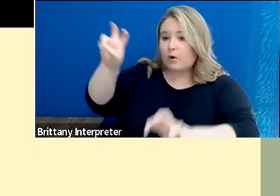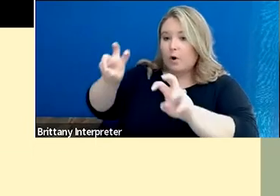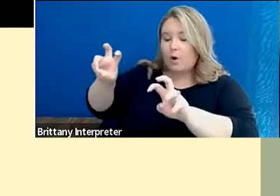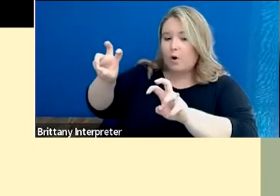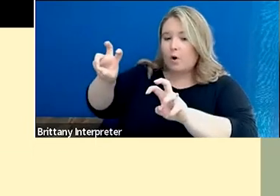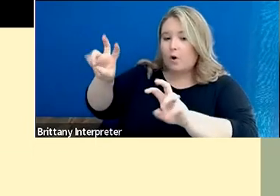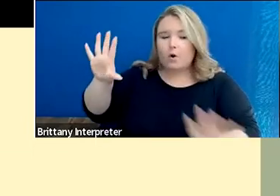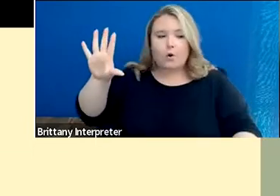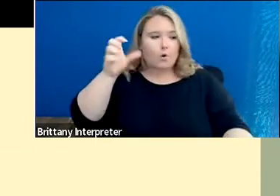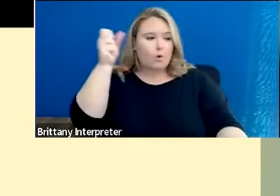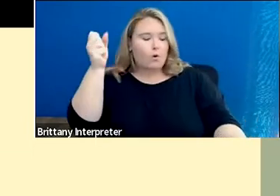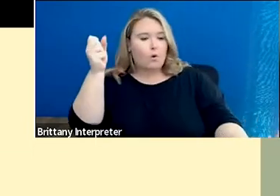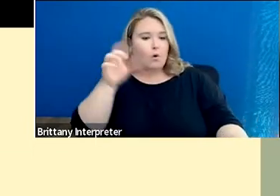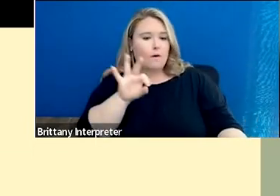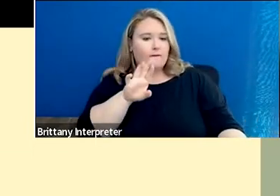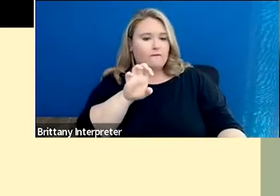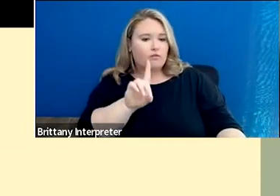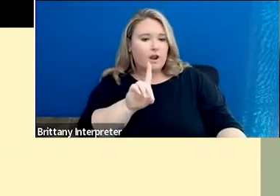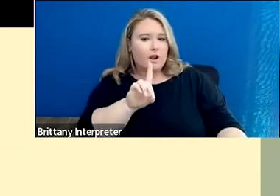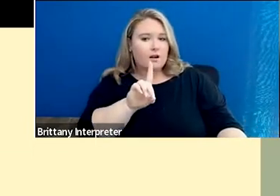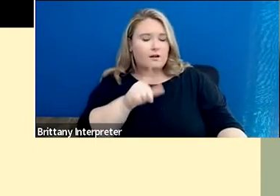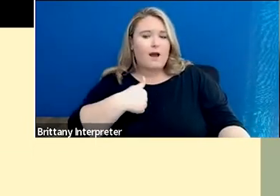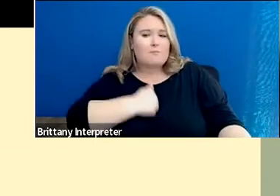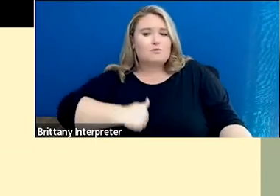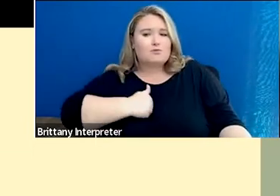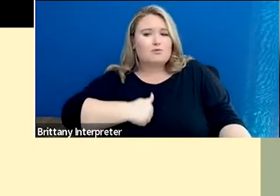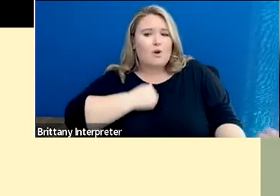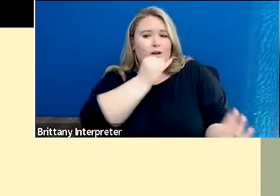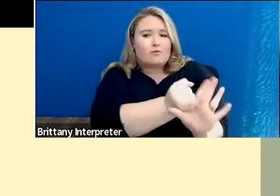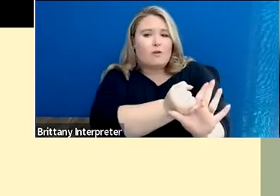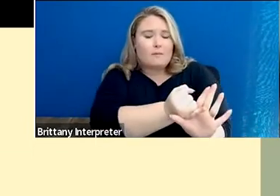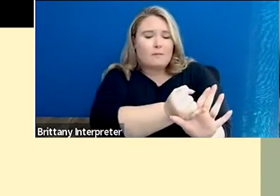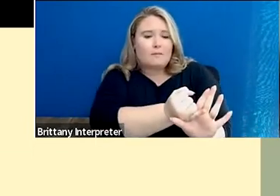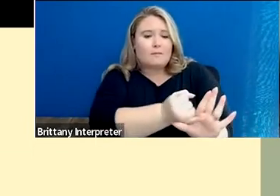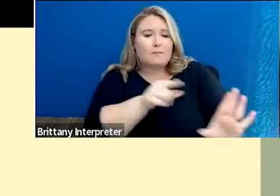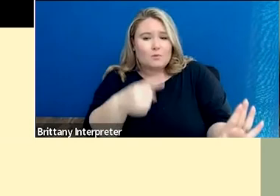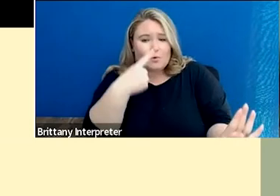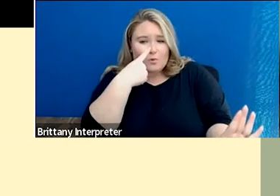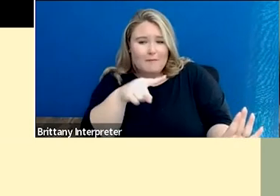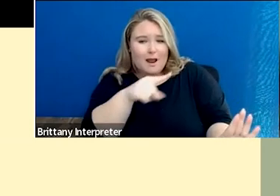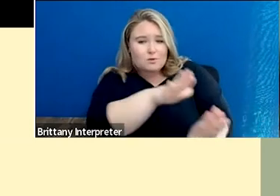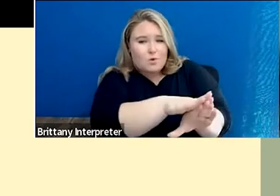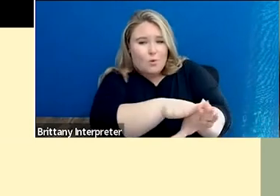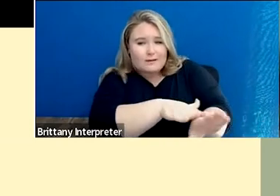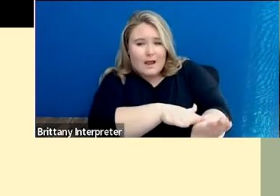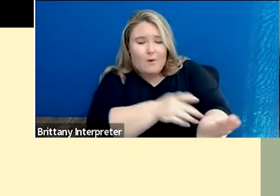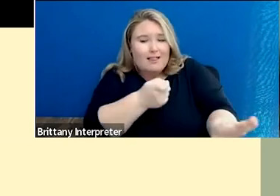Fred? - Yes. [Woman] I'm so sorry to interrupt. Would you mind slowing down for interpretation?